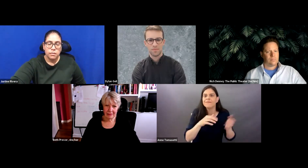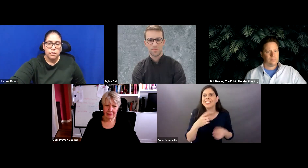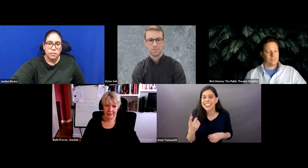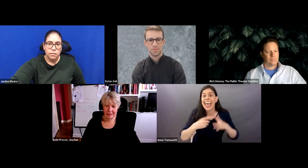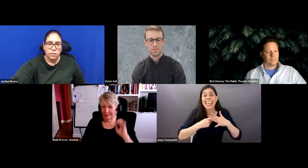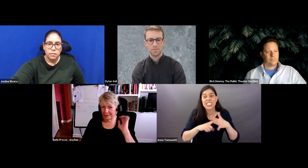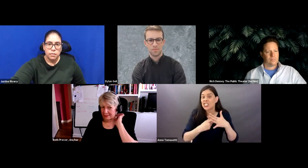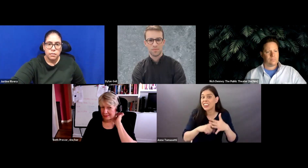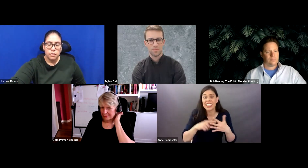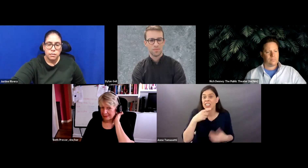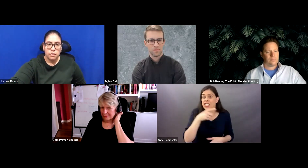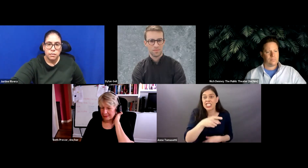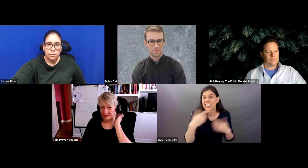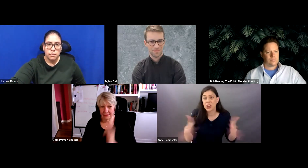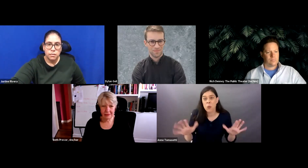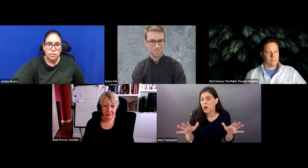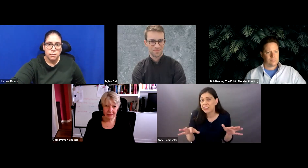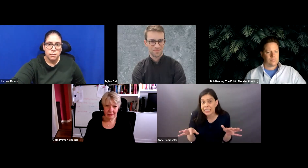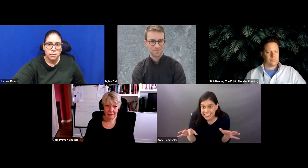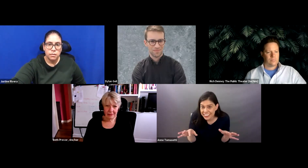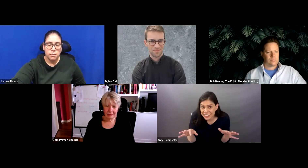box. We were moving it all over the screen. And initially,